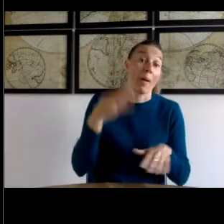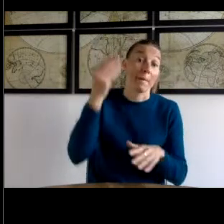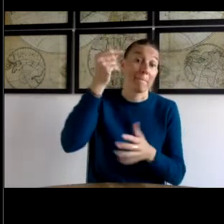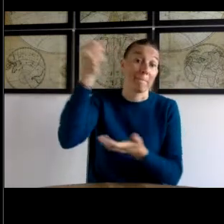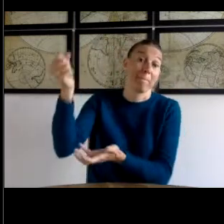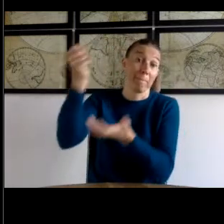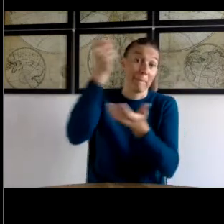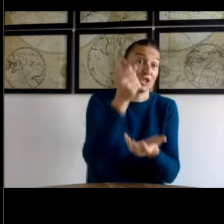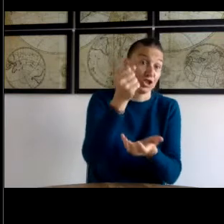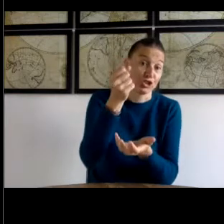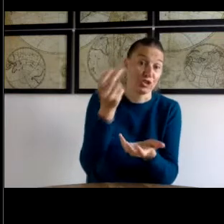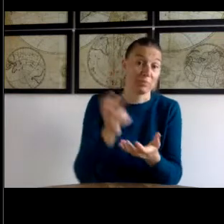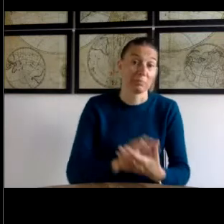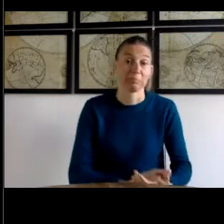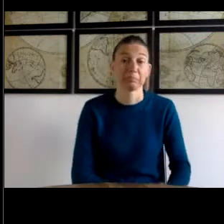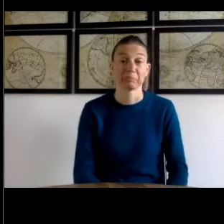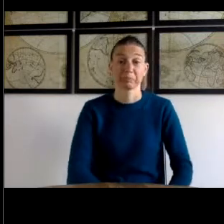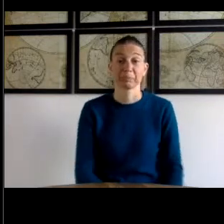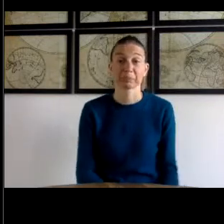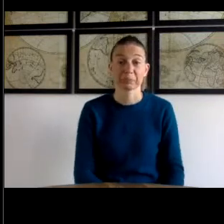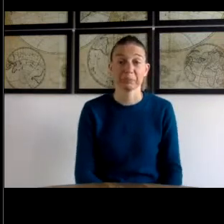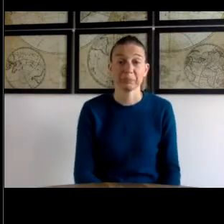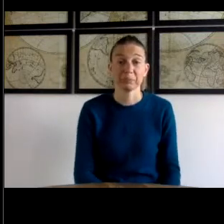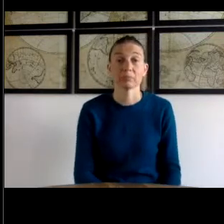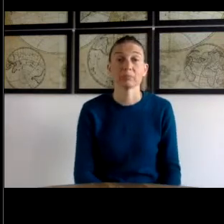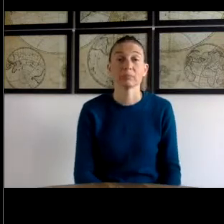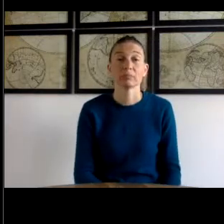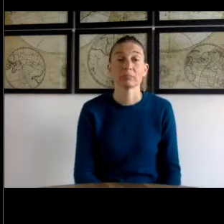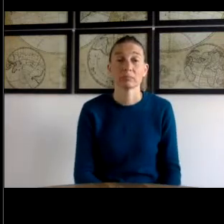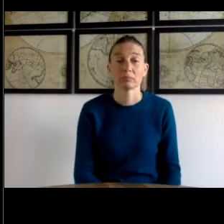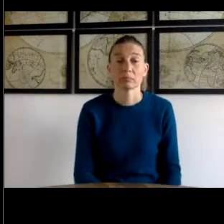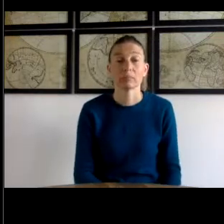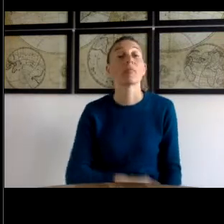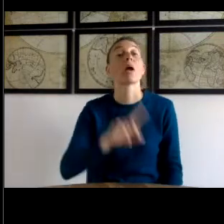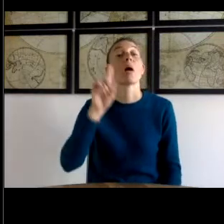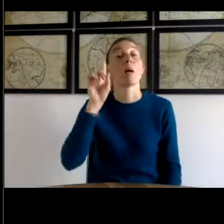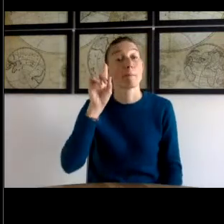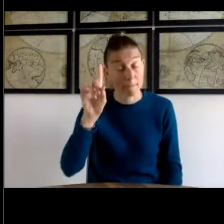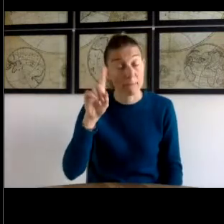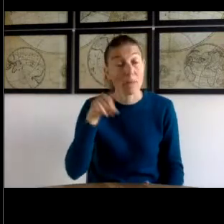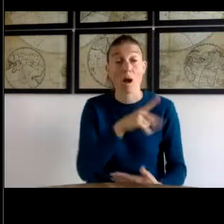But, bearing if mind all this, the Commission is also very proud,